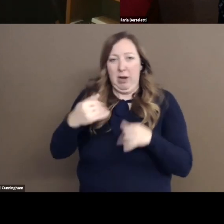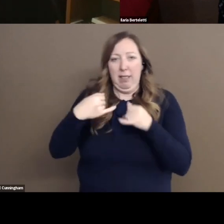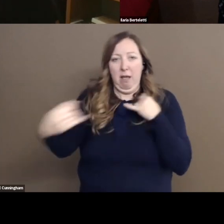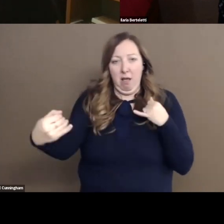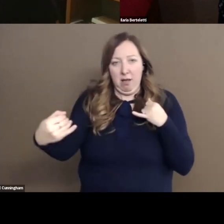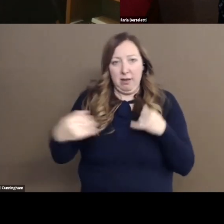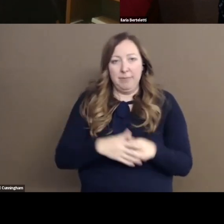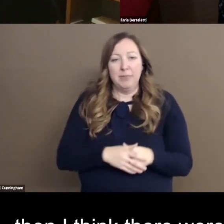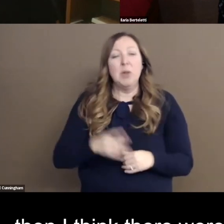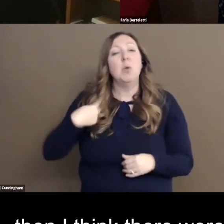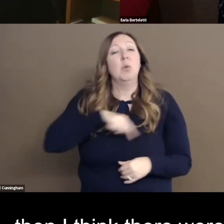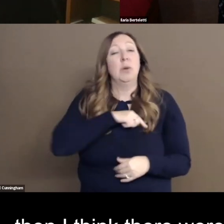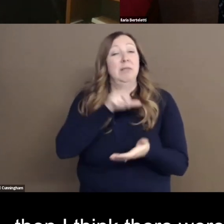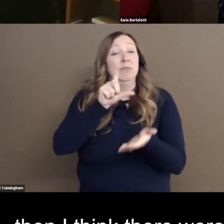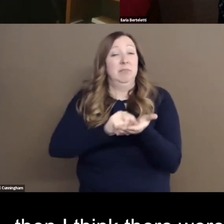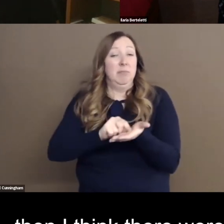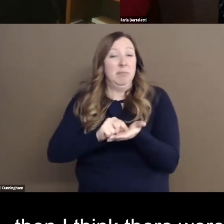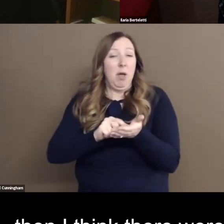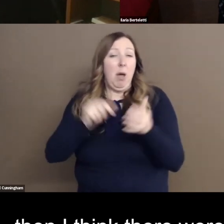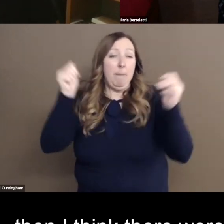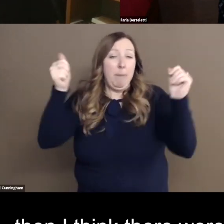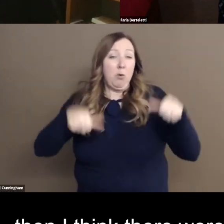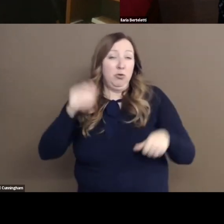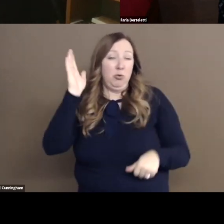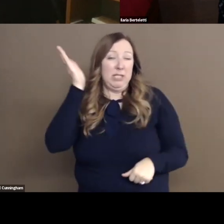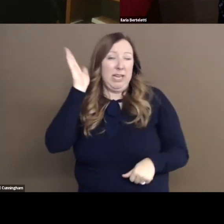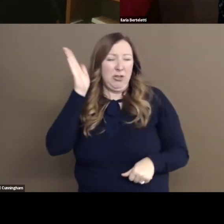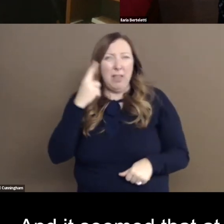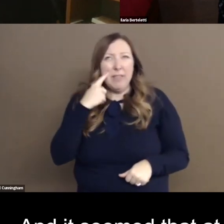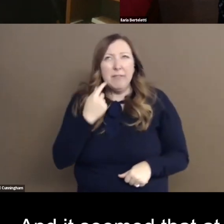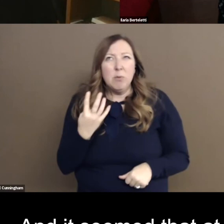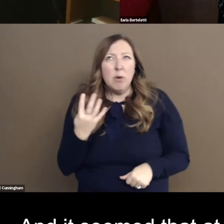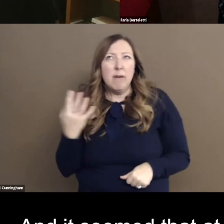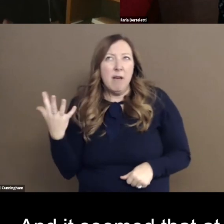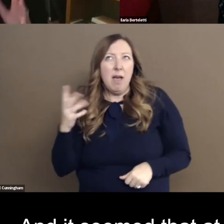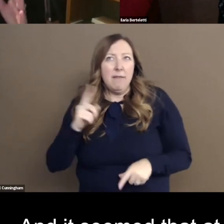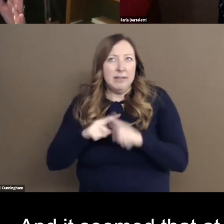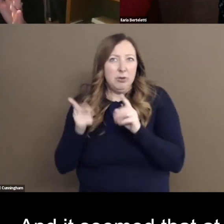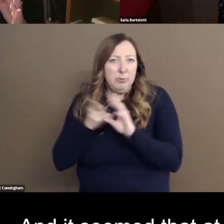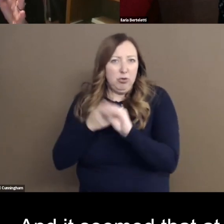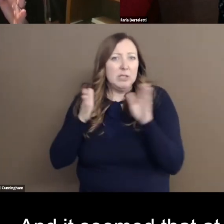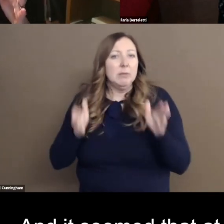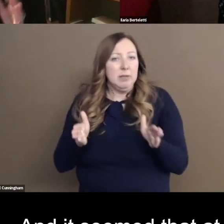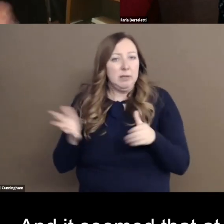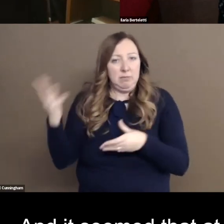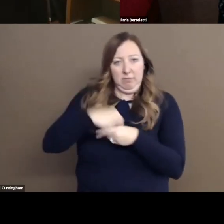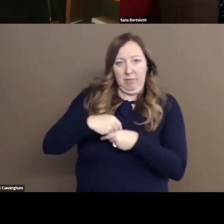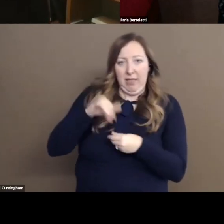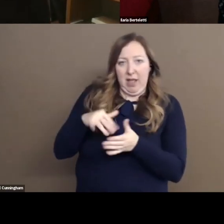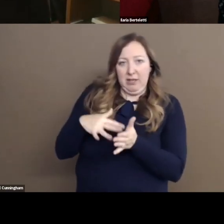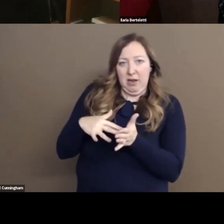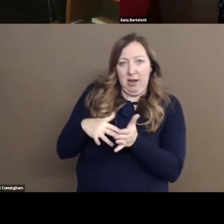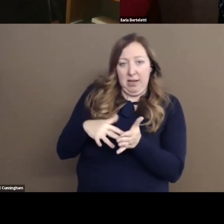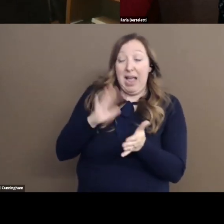that on this one i think there were four or five participants and it seemed that at least in the first